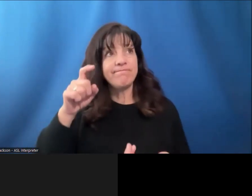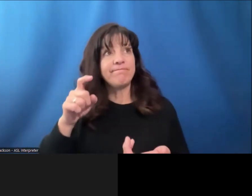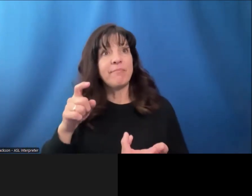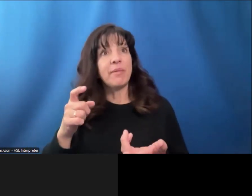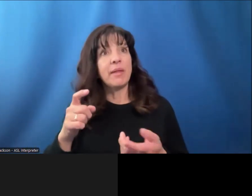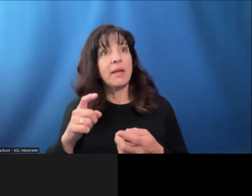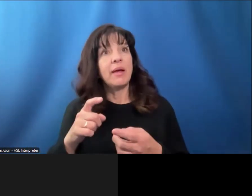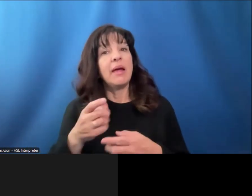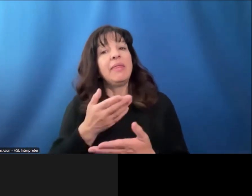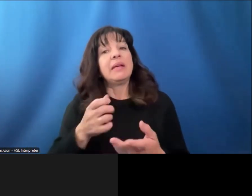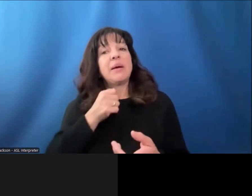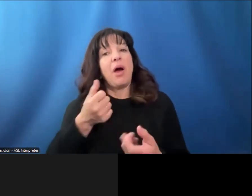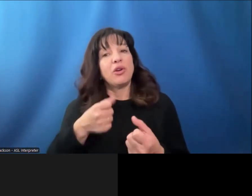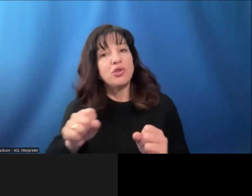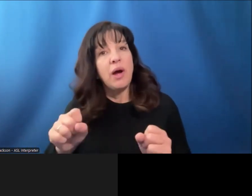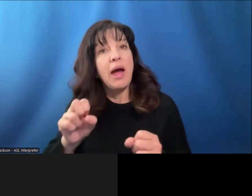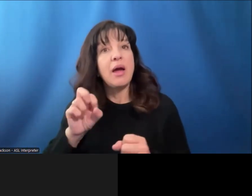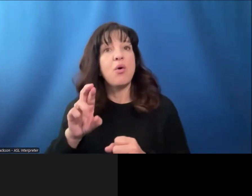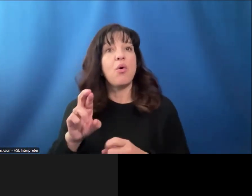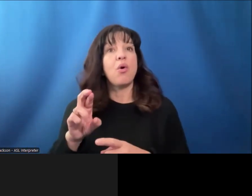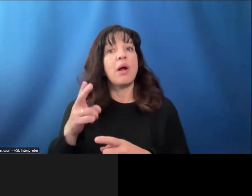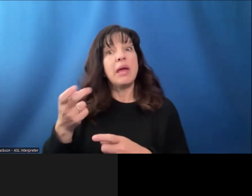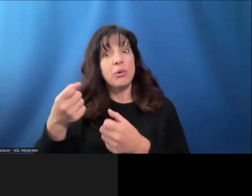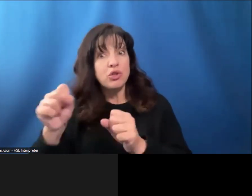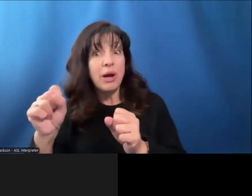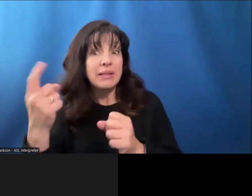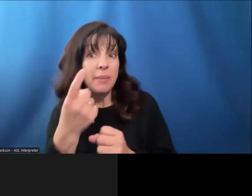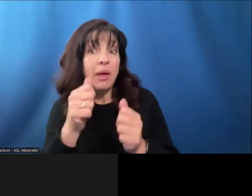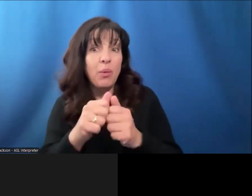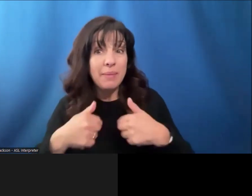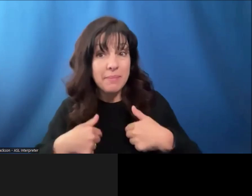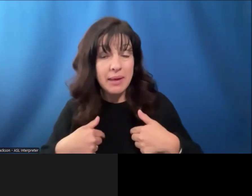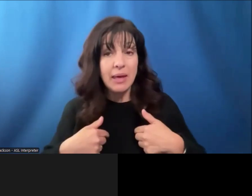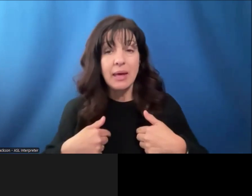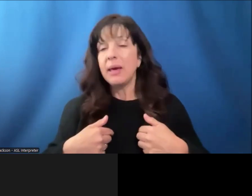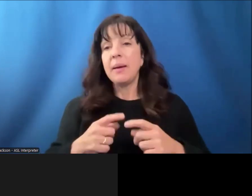to try it, or he'll try something with me, and it's not